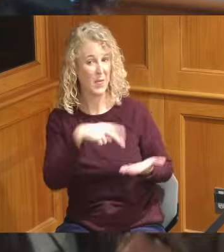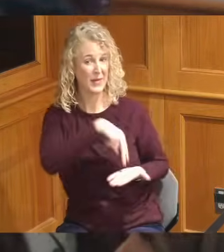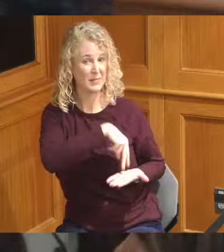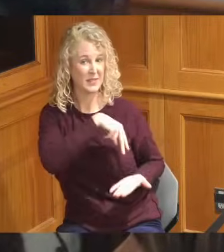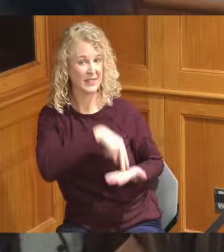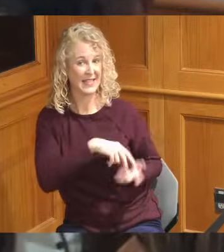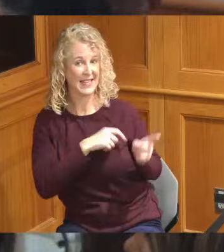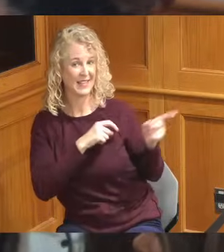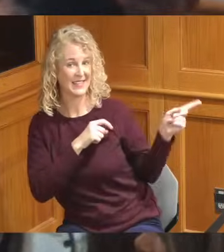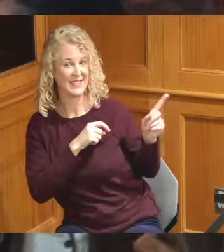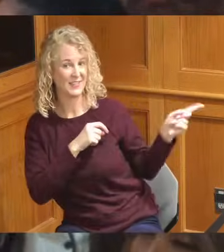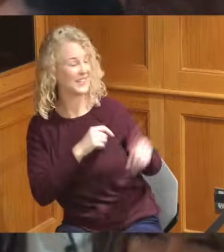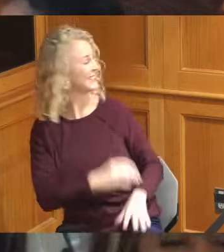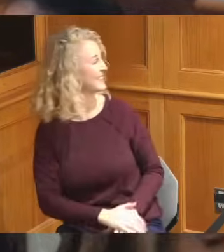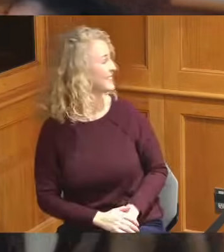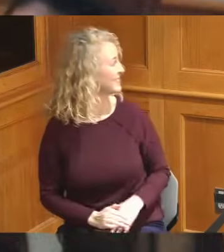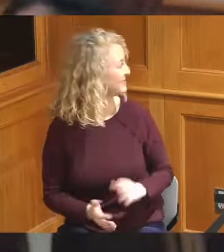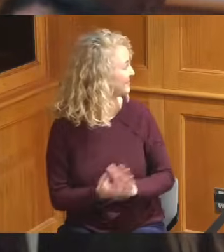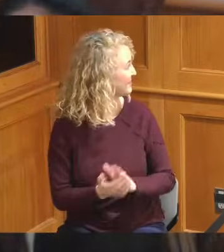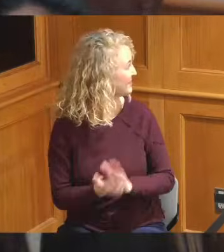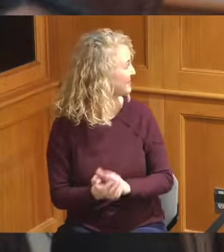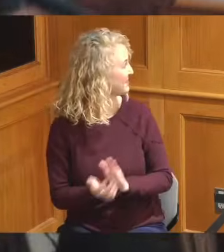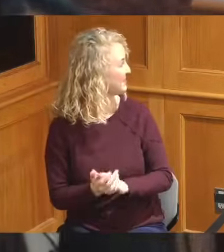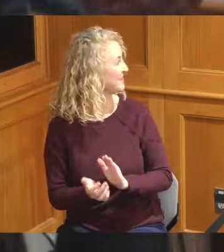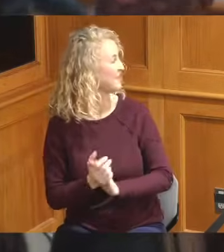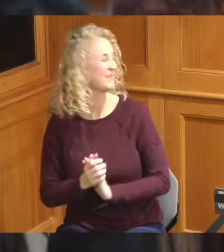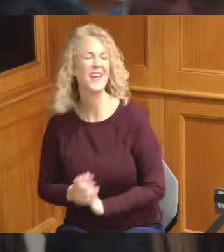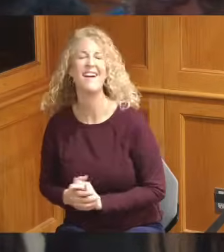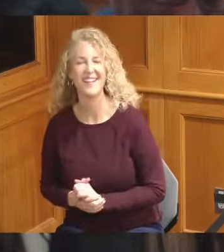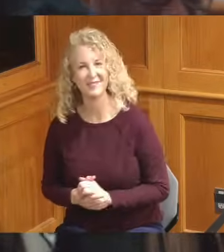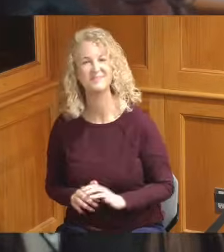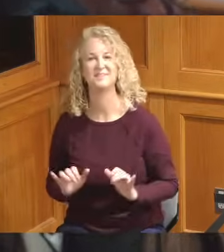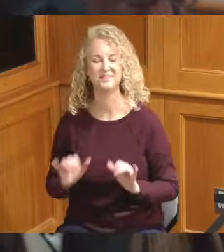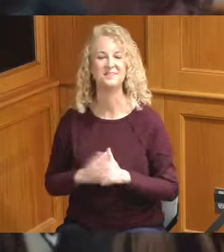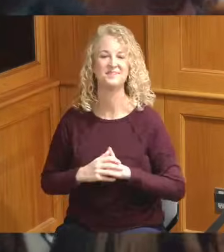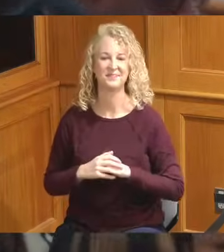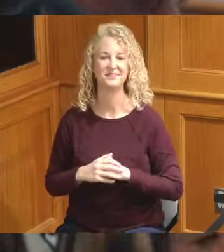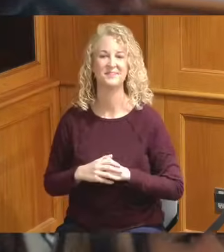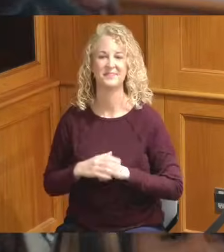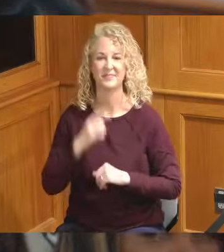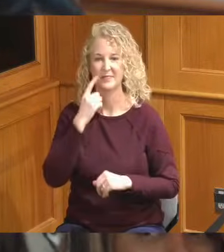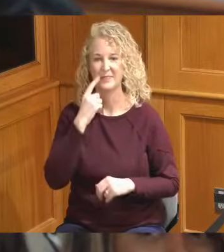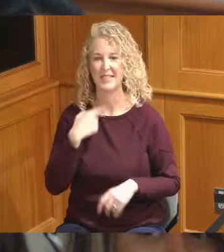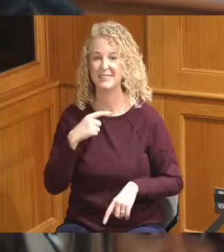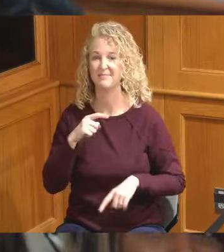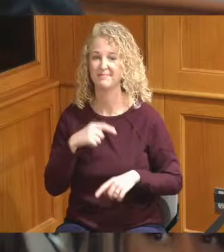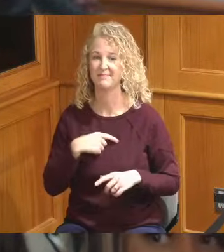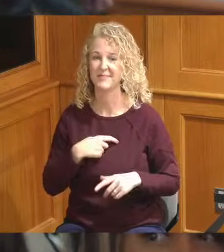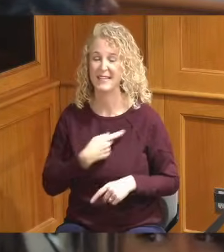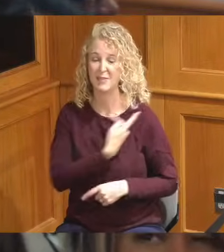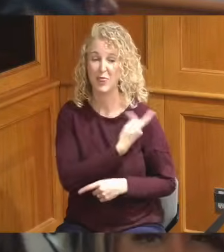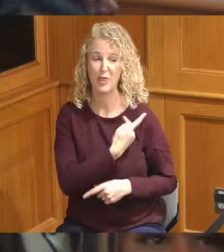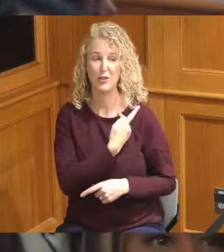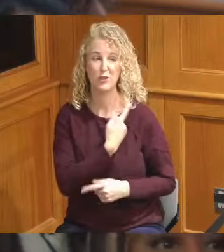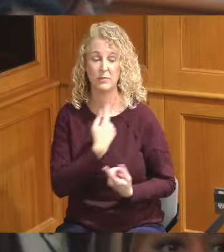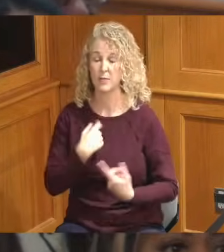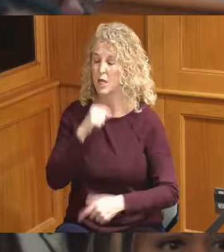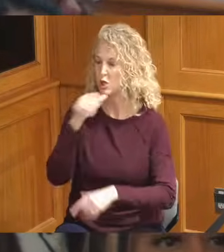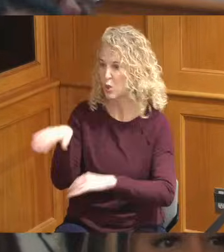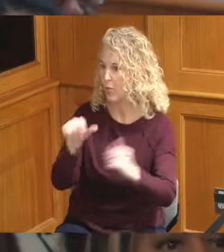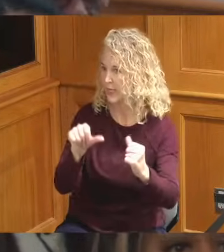back over here and we'll continue our community work. Thank you. Don't go anywhere. we're going